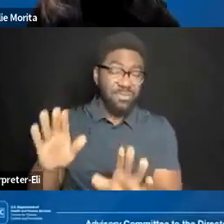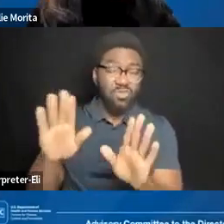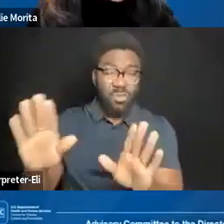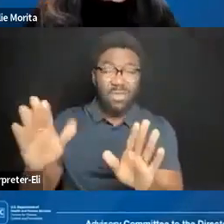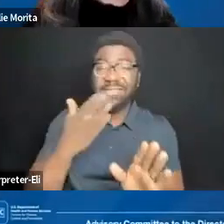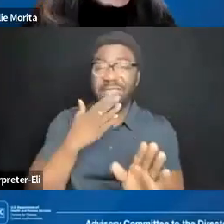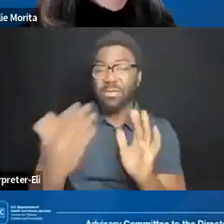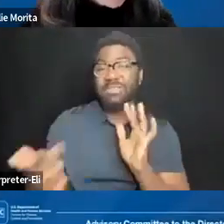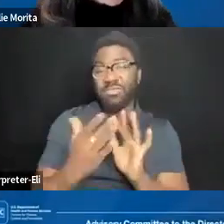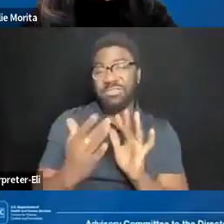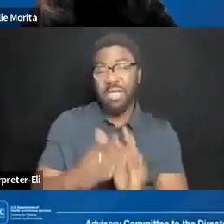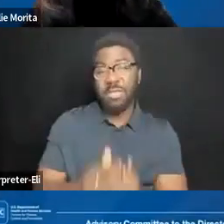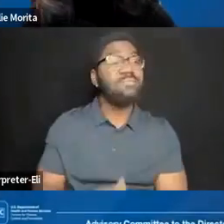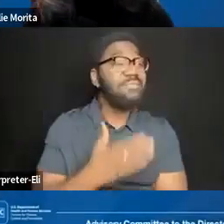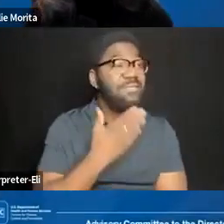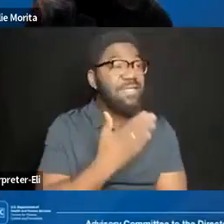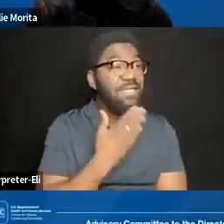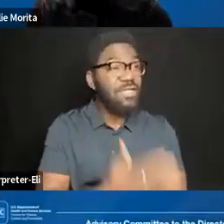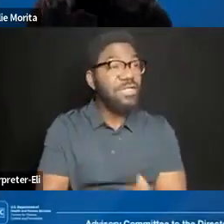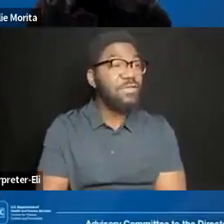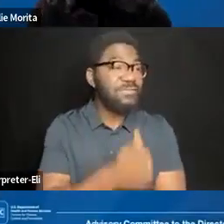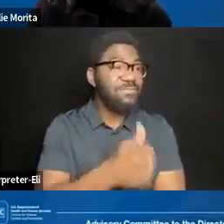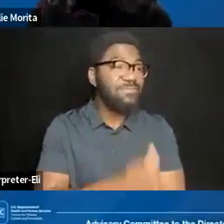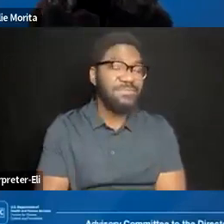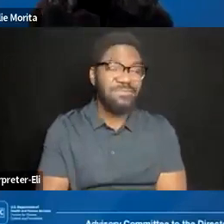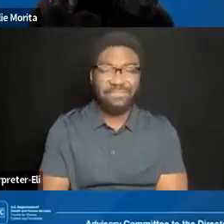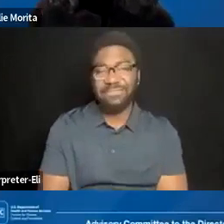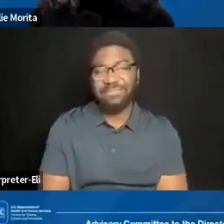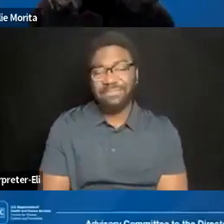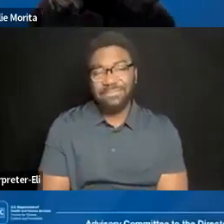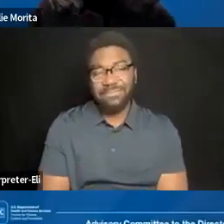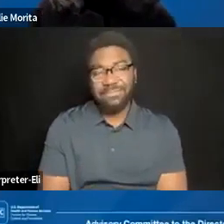Thanks for lifting that up, Jill. Appreciate it. Good point. Monica.